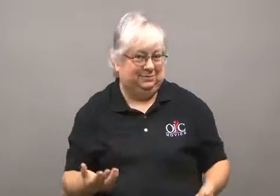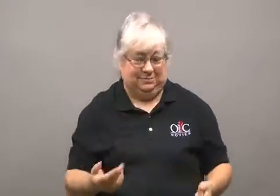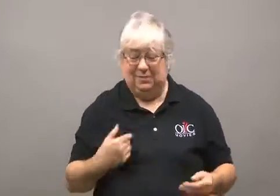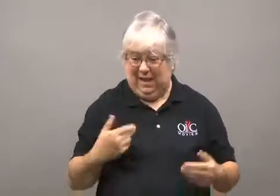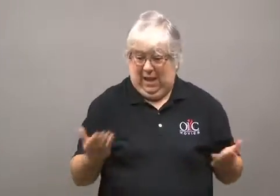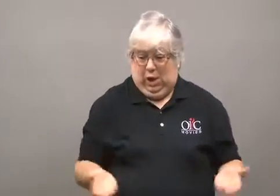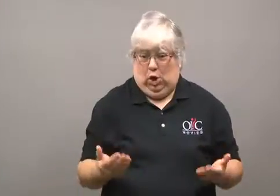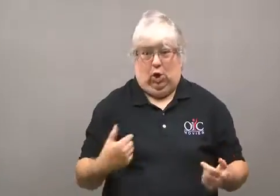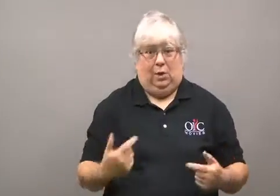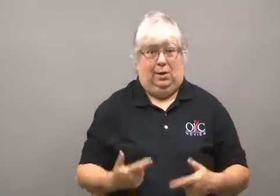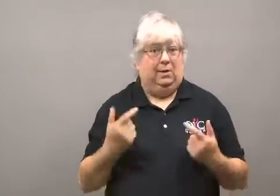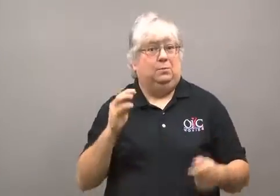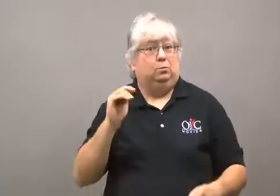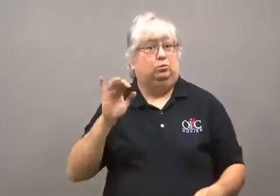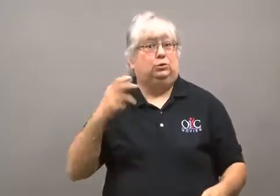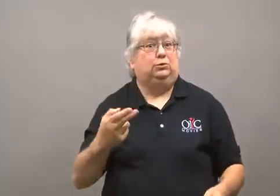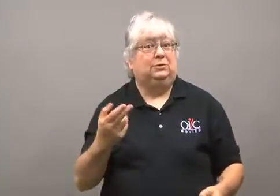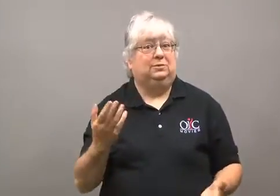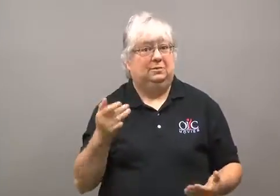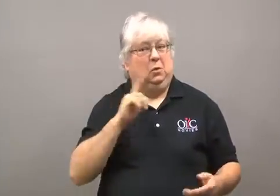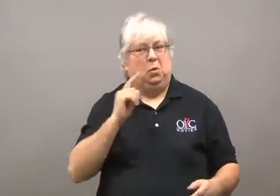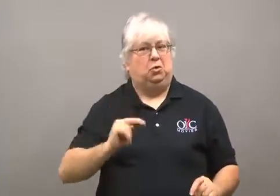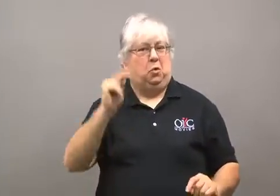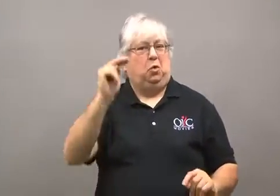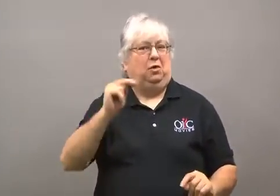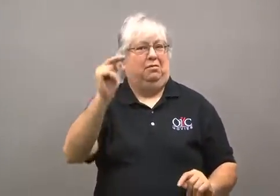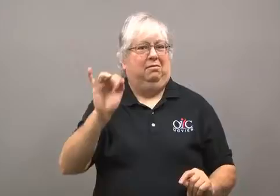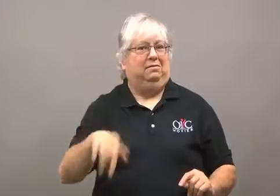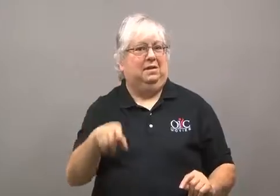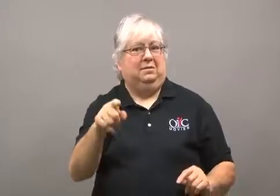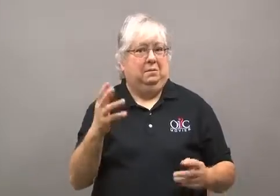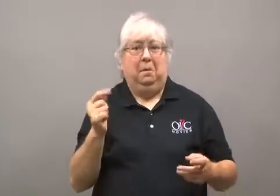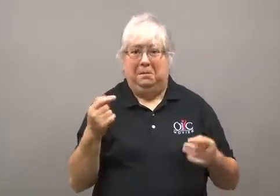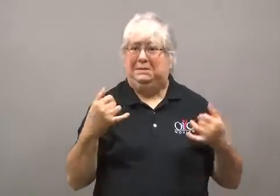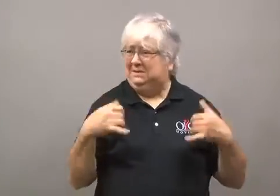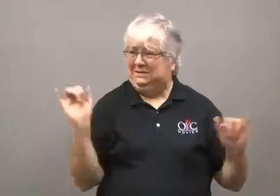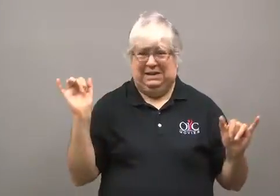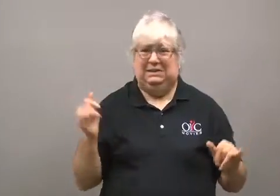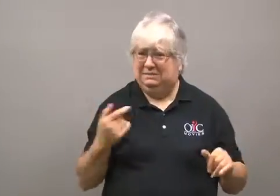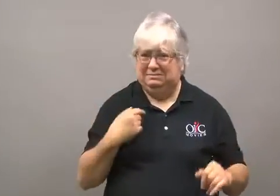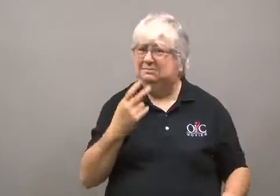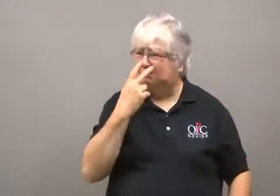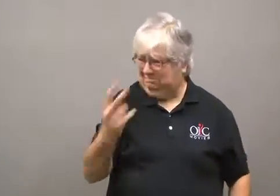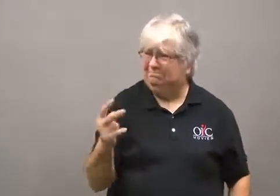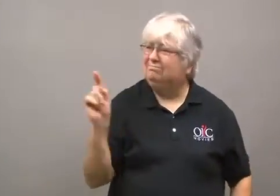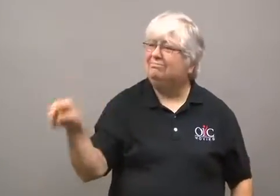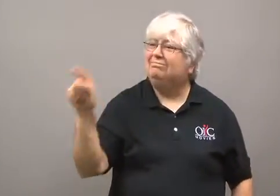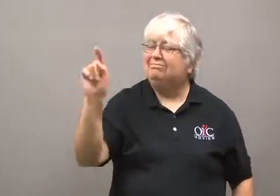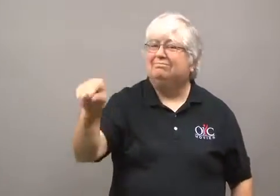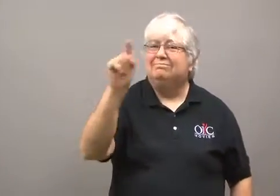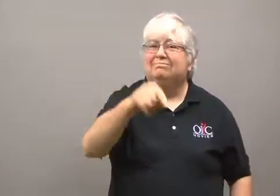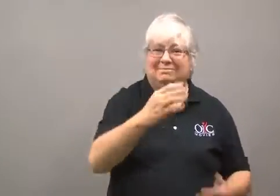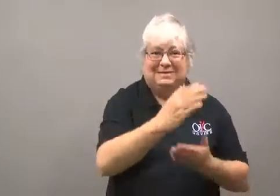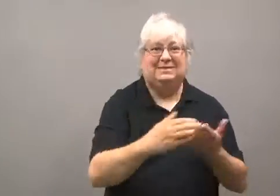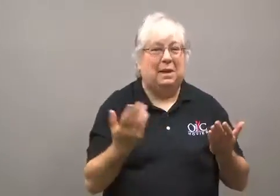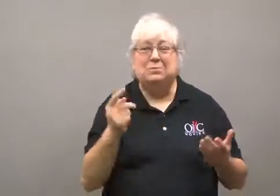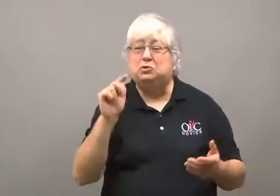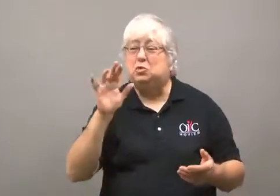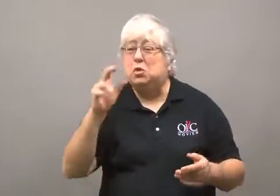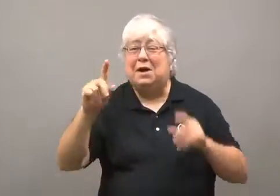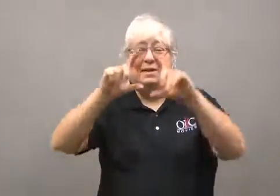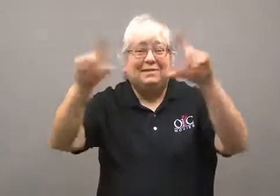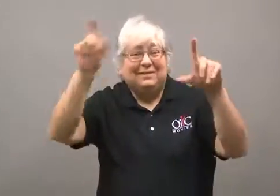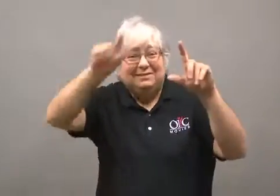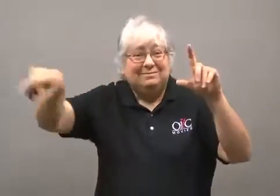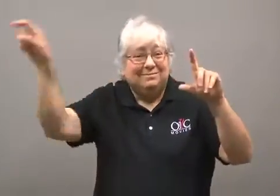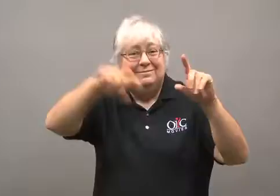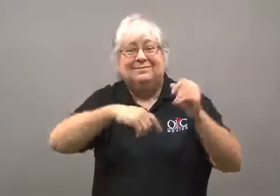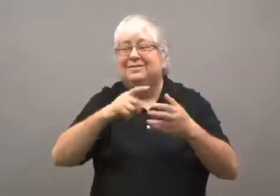I live in Michigan, a Northern state, and I see that symbol on trucks,